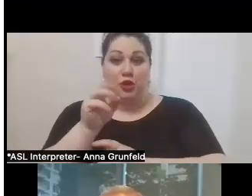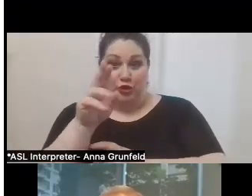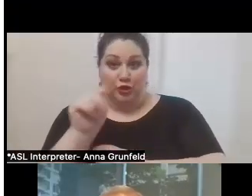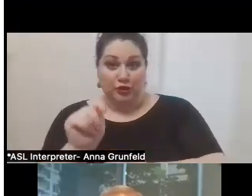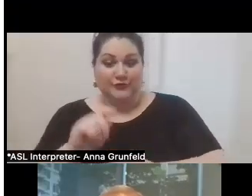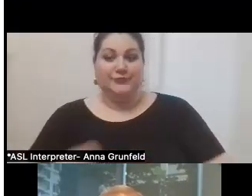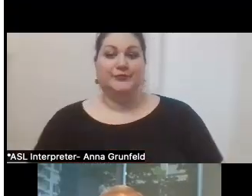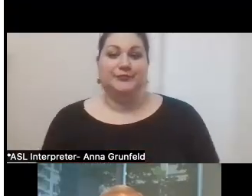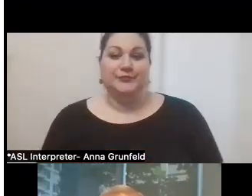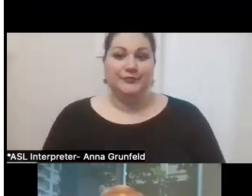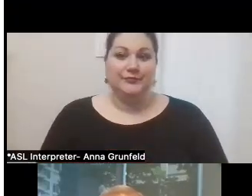Good morning, everybody.